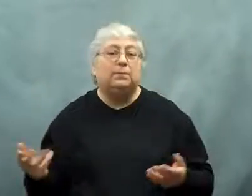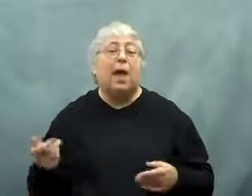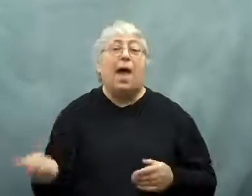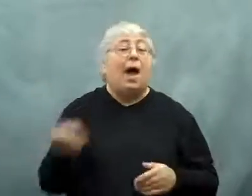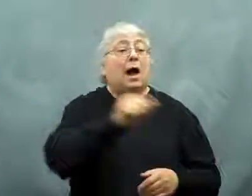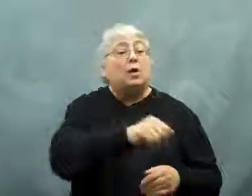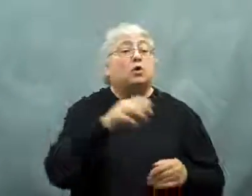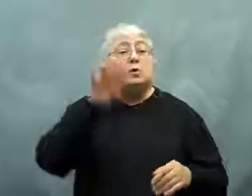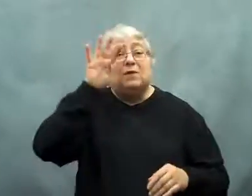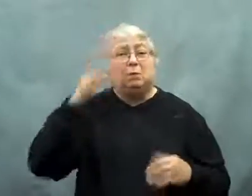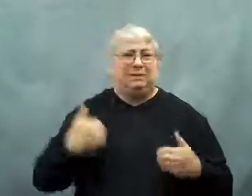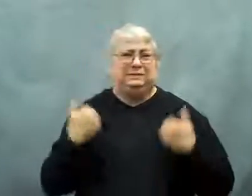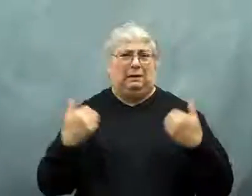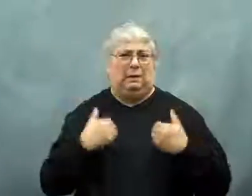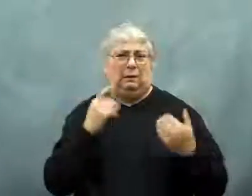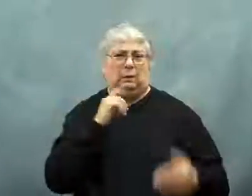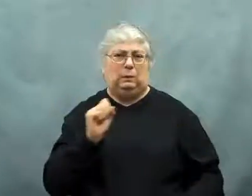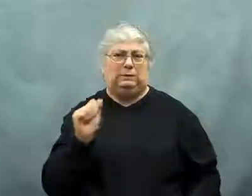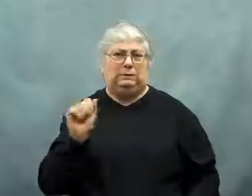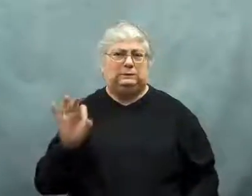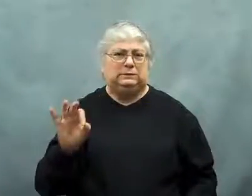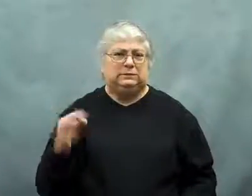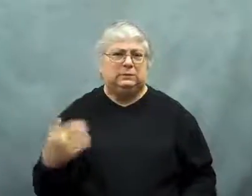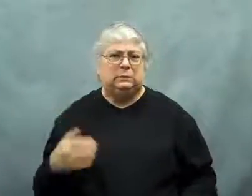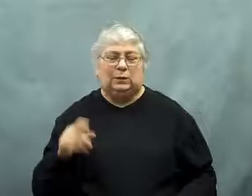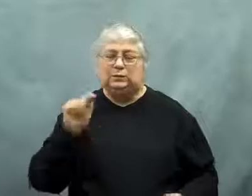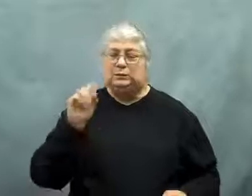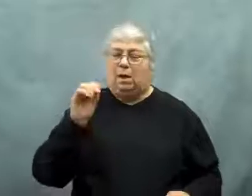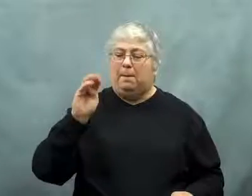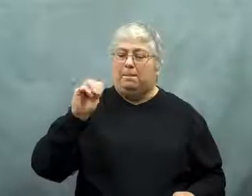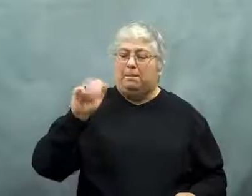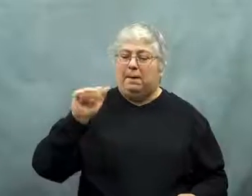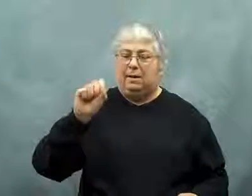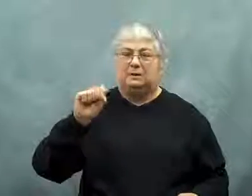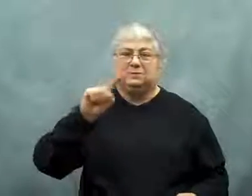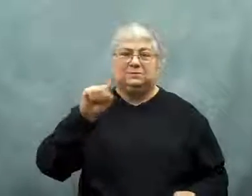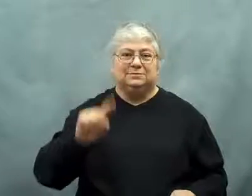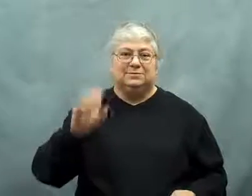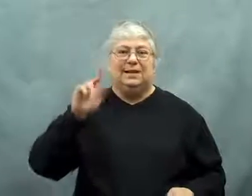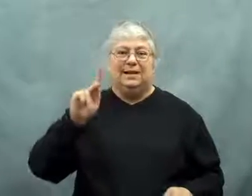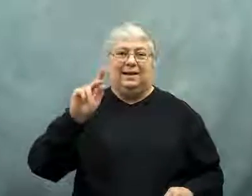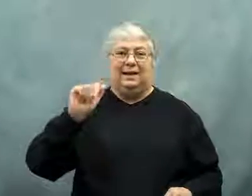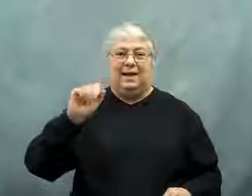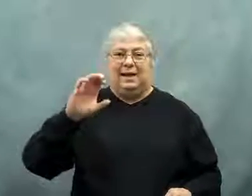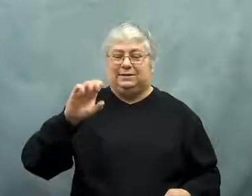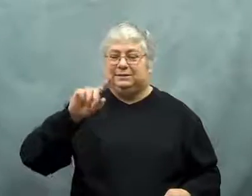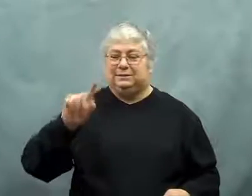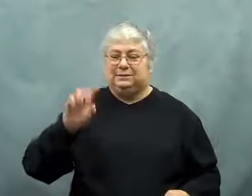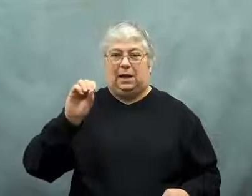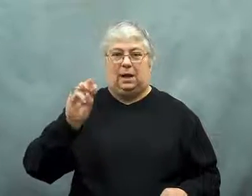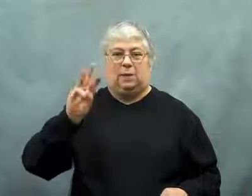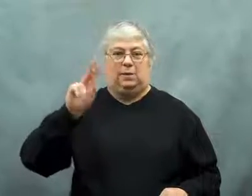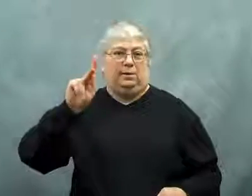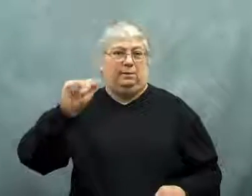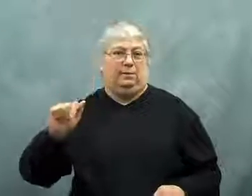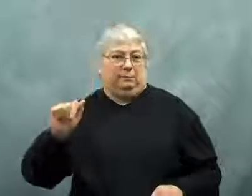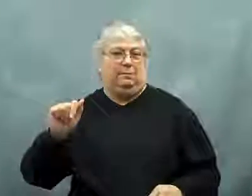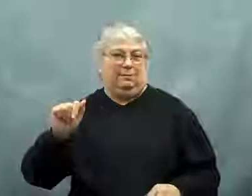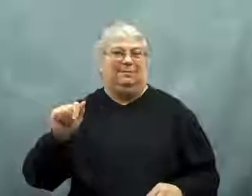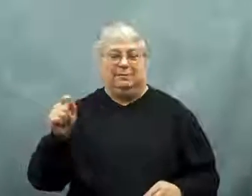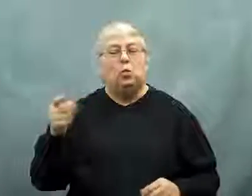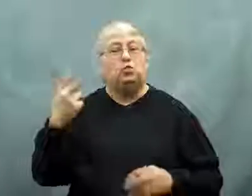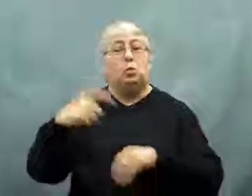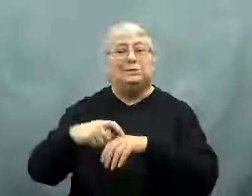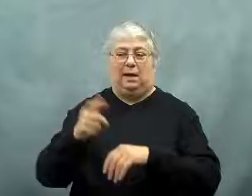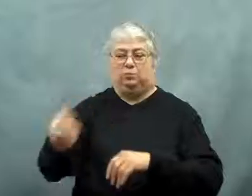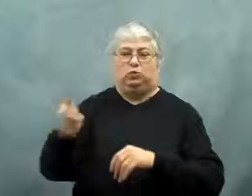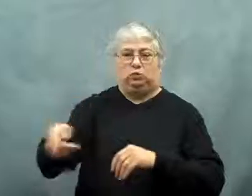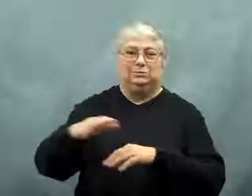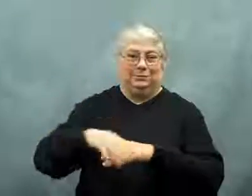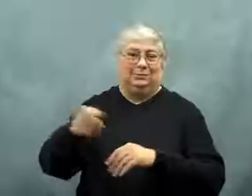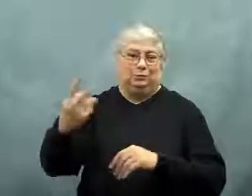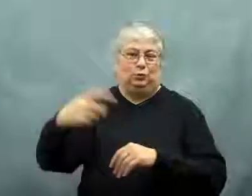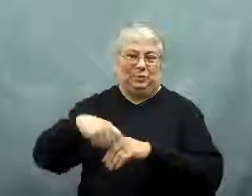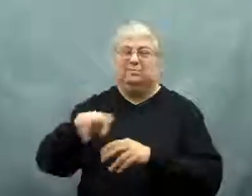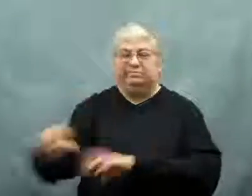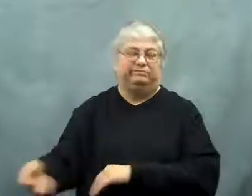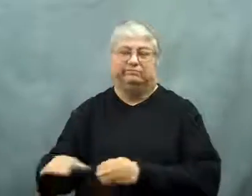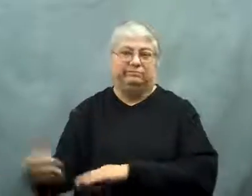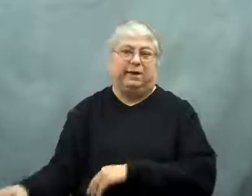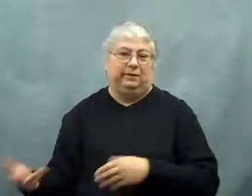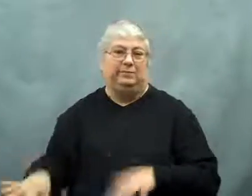The other one who died was very young, only 19, Tomasz Kaczowka.